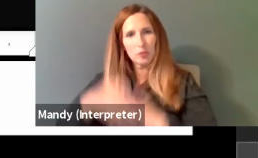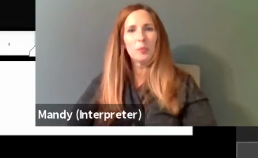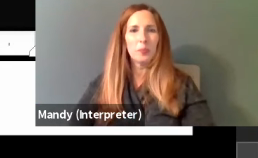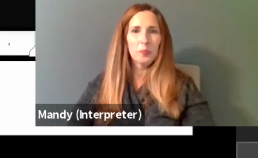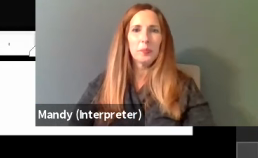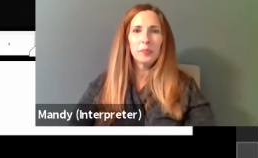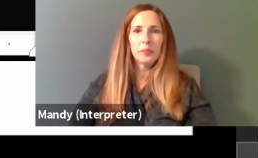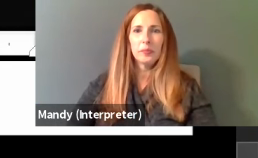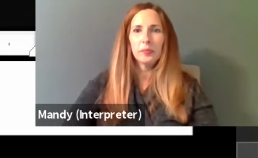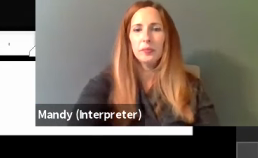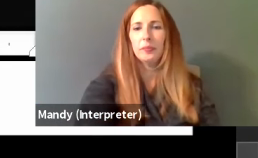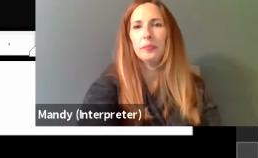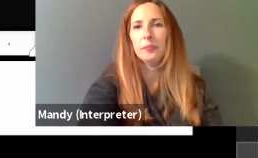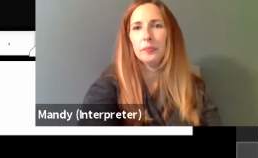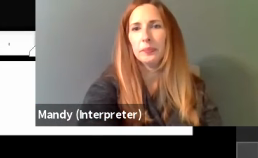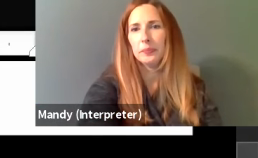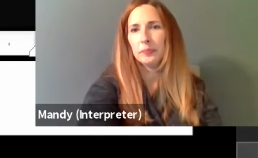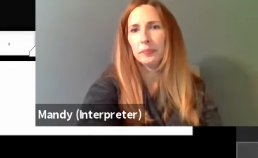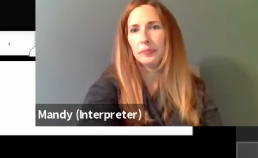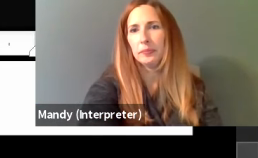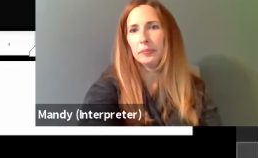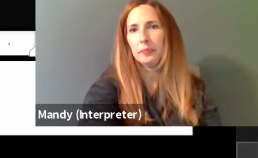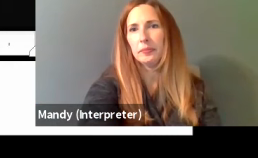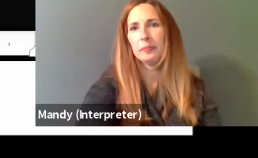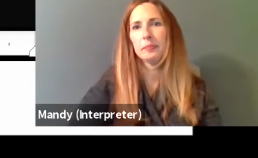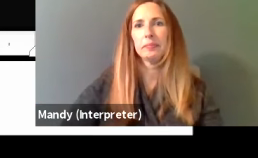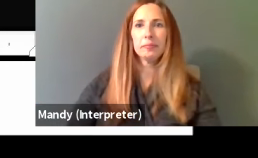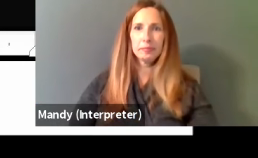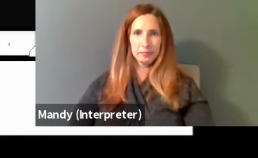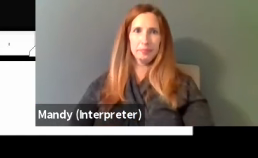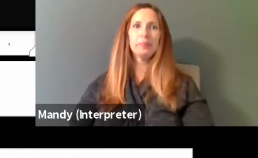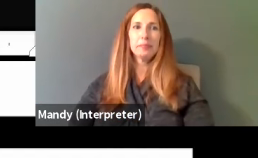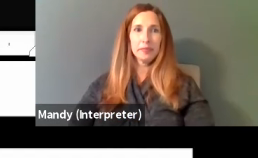Okay. So before we start going into this,